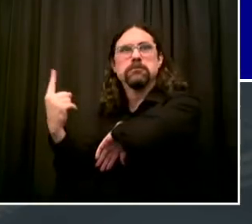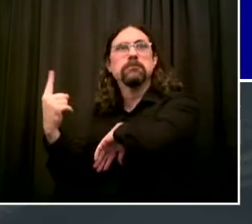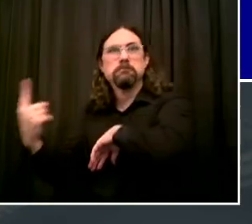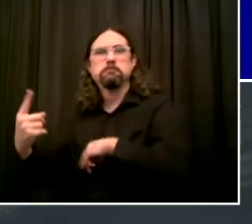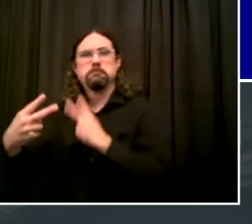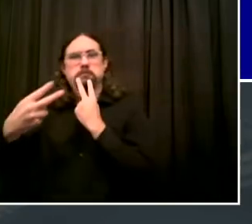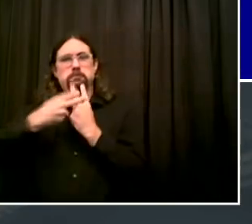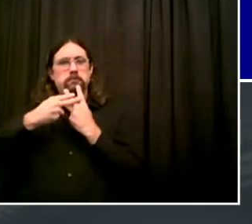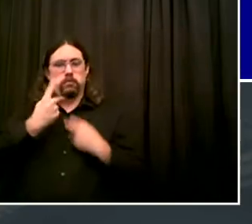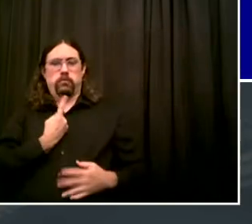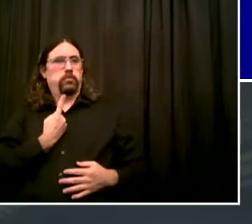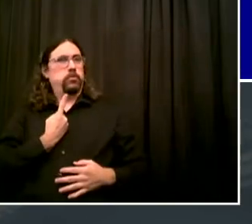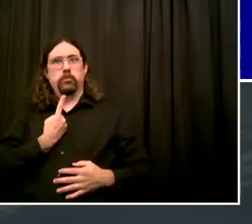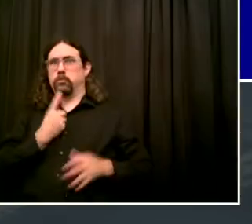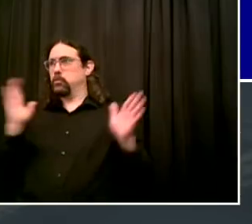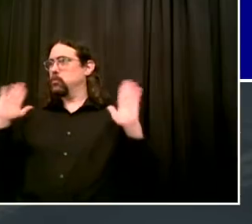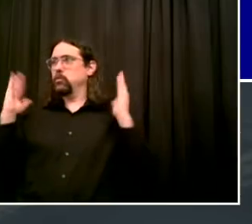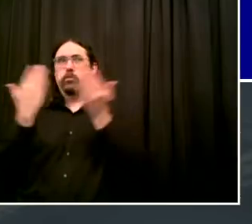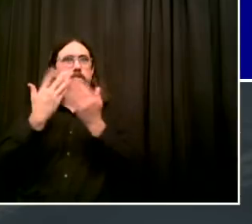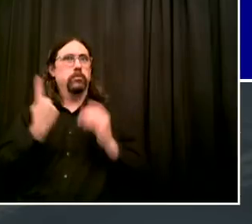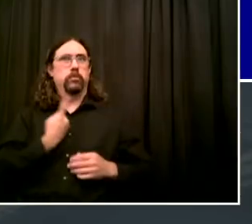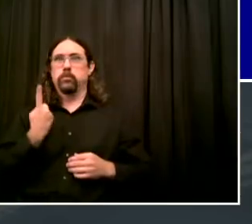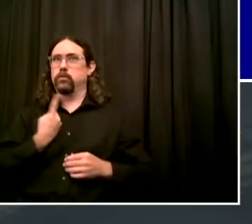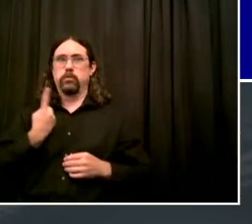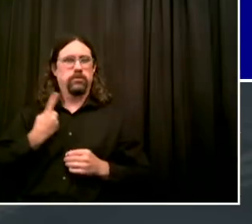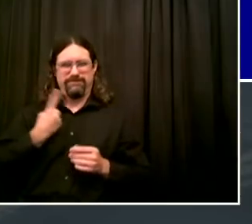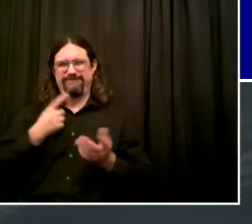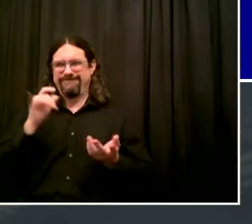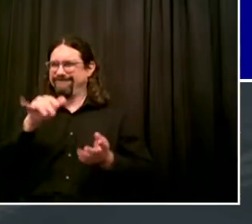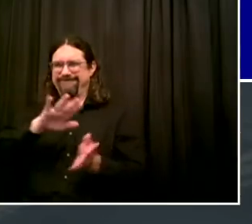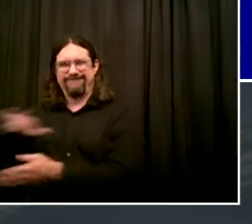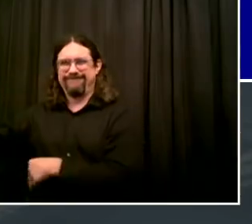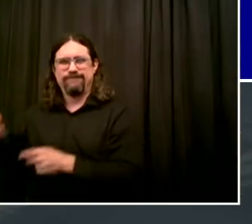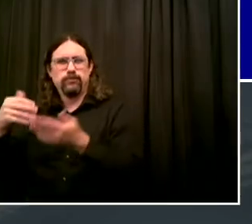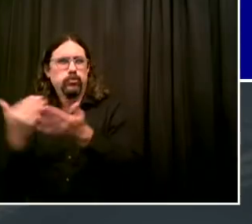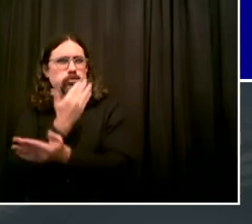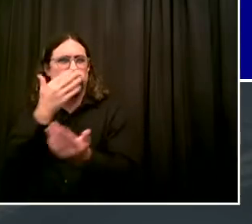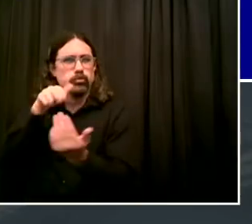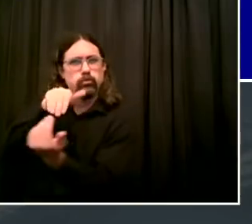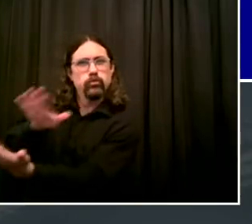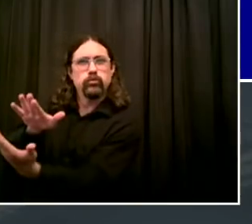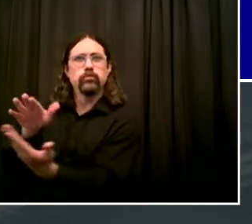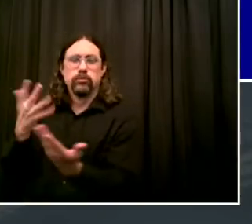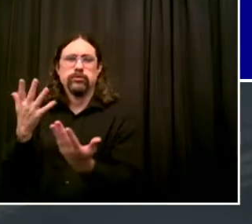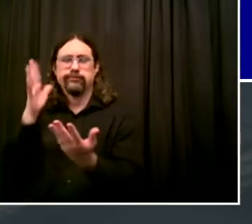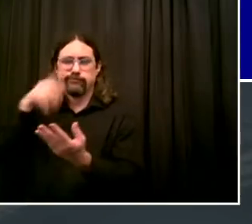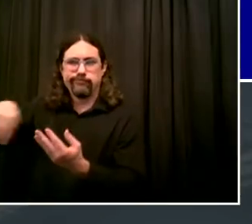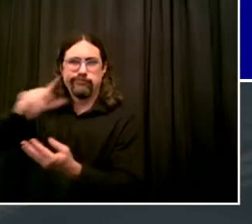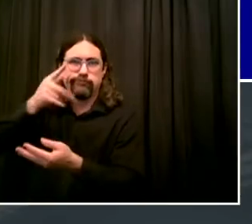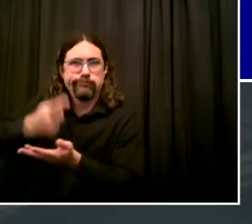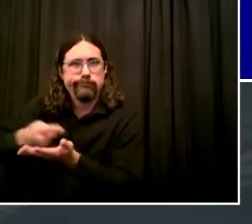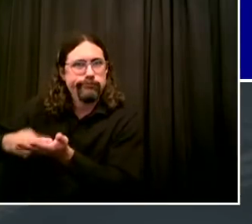APPROACHES TO KEEP 08suEEVRYONE